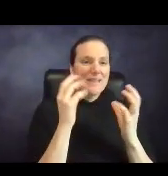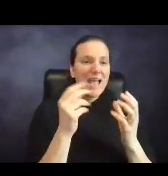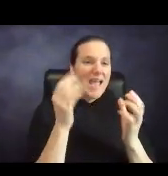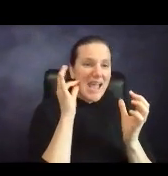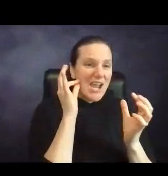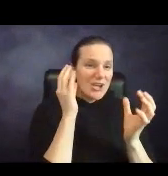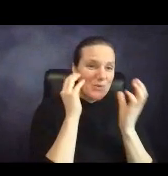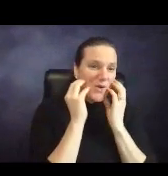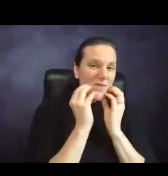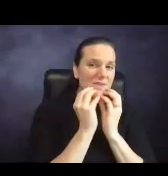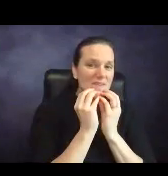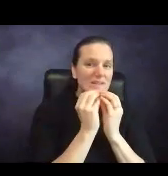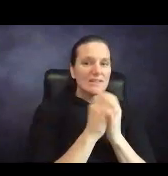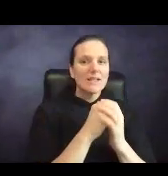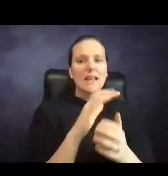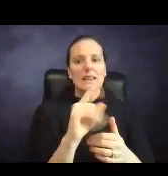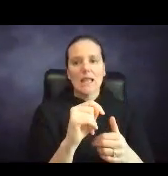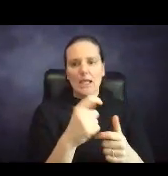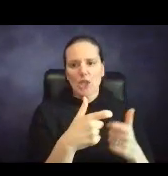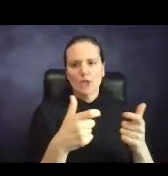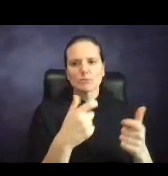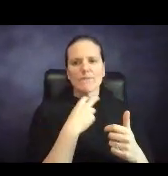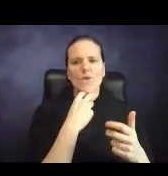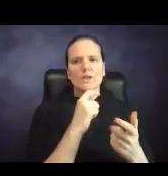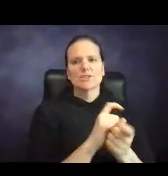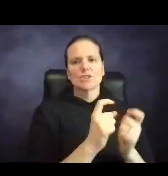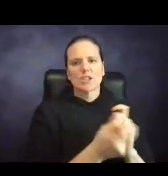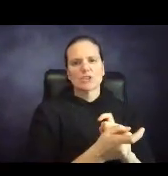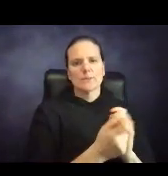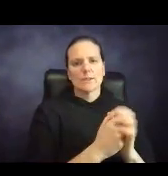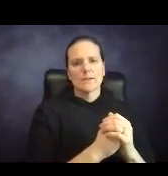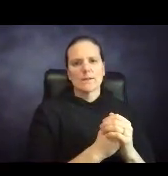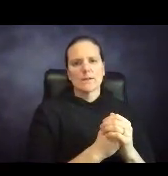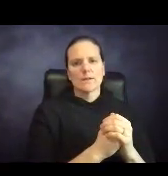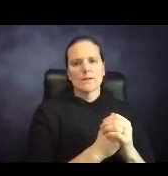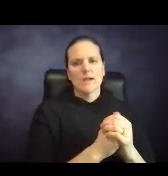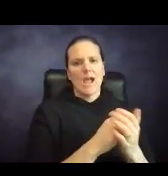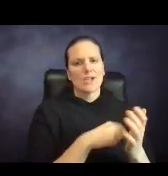clitoral enlargement and voice changes. So I mean, I start everyone really low and we go slowly,